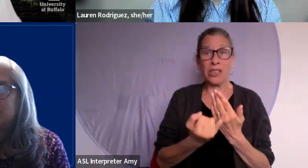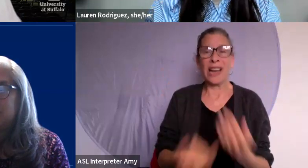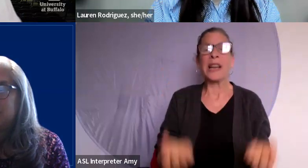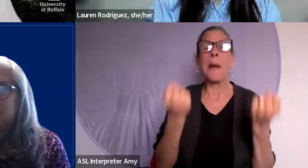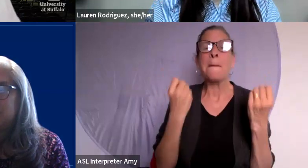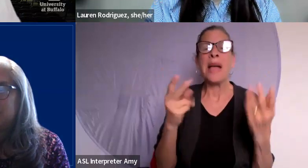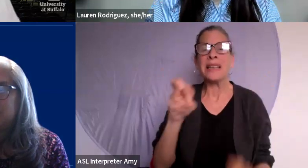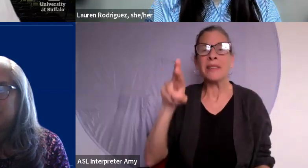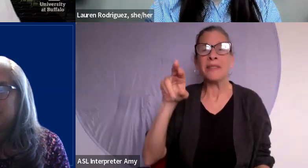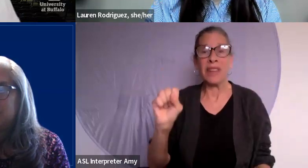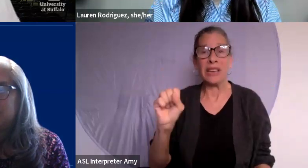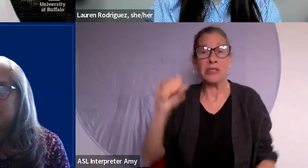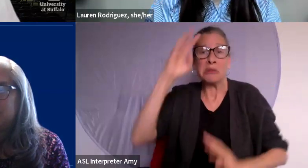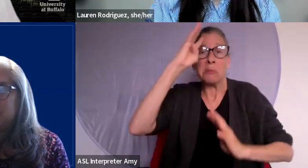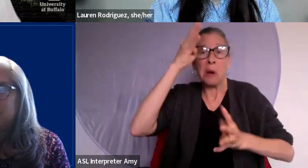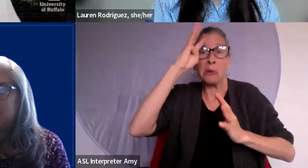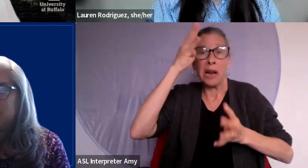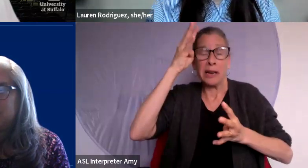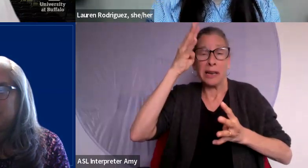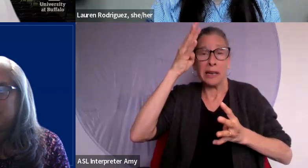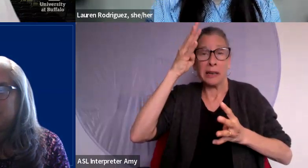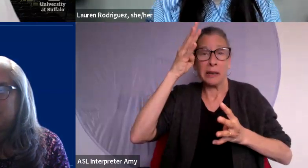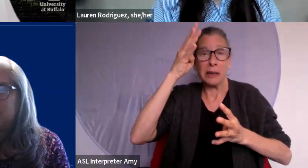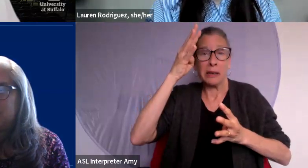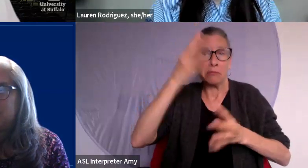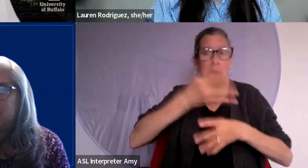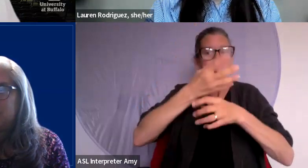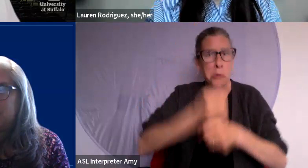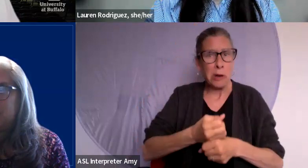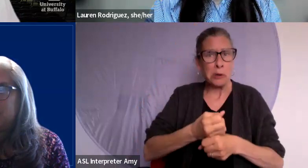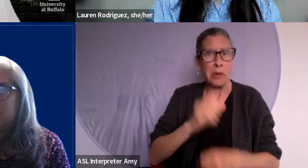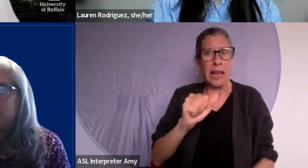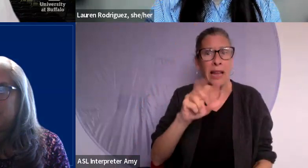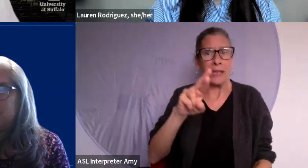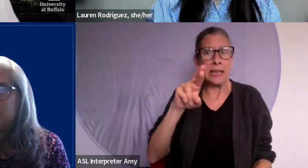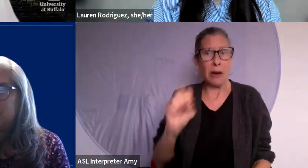vendors are creating trustworthy ACRS. So I'll talk about this a